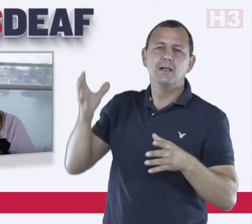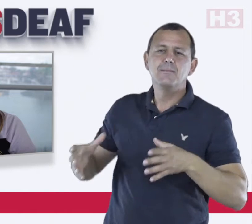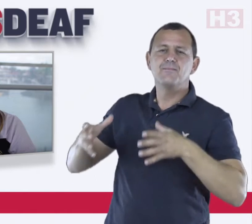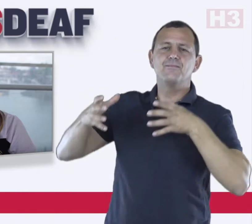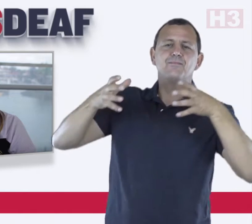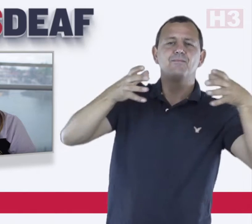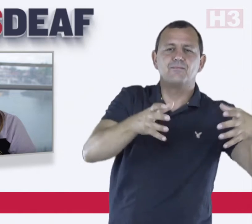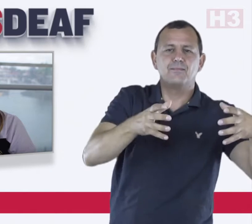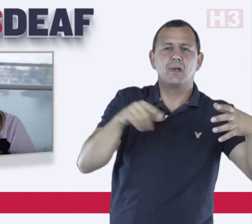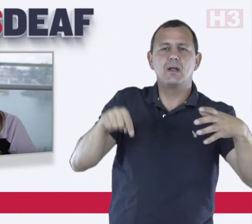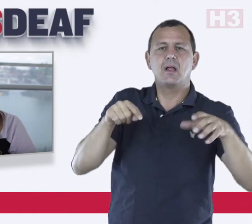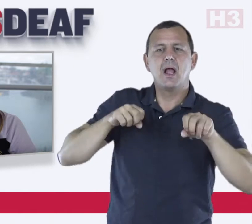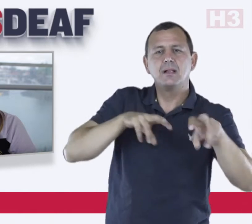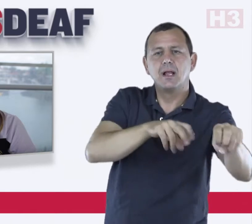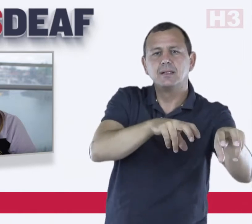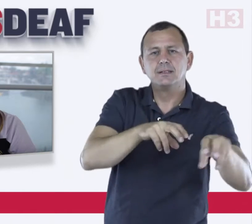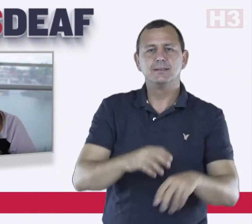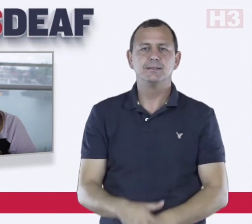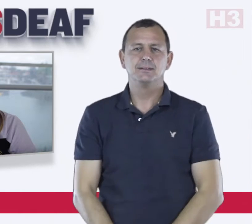with hearing elite athletes.